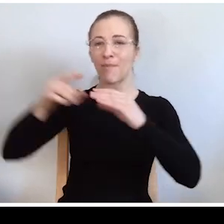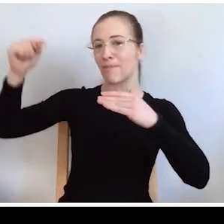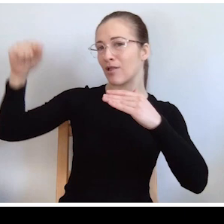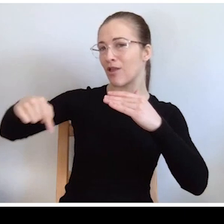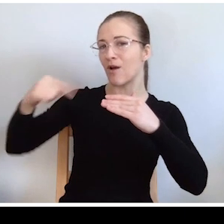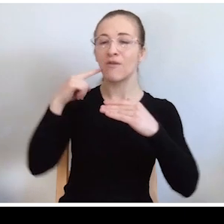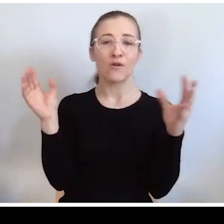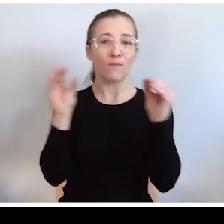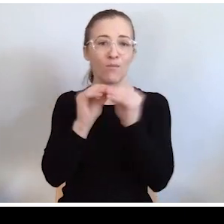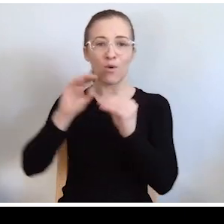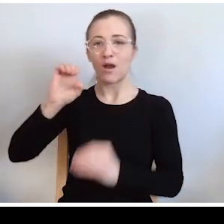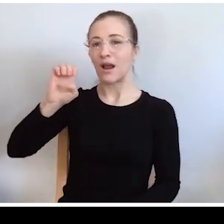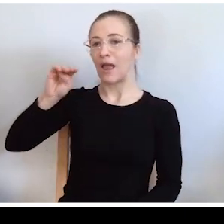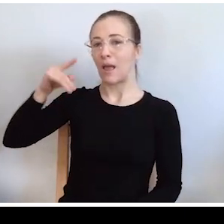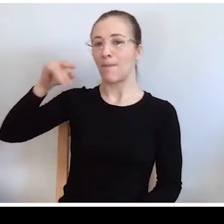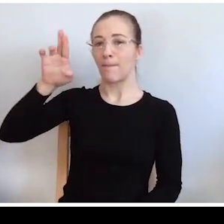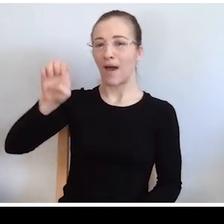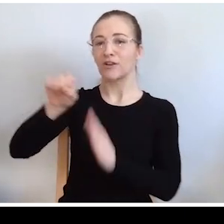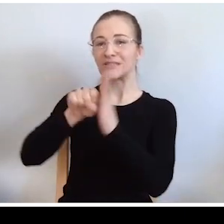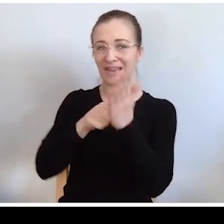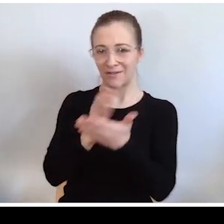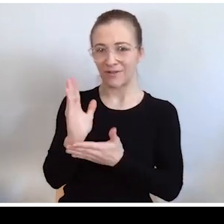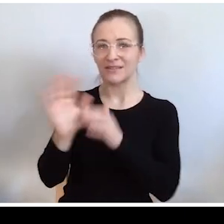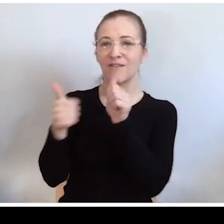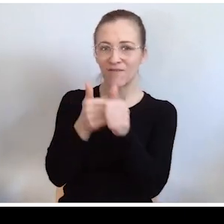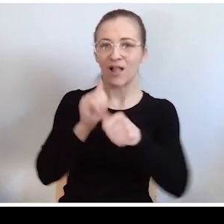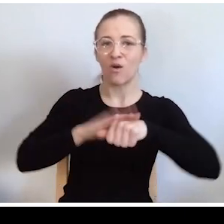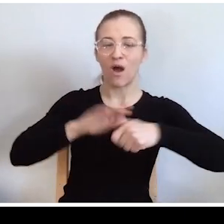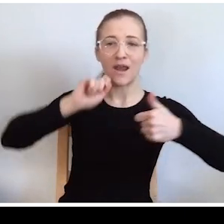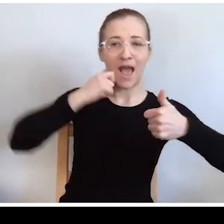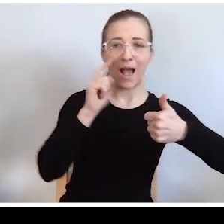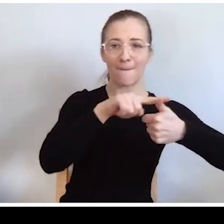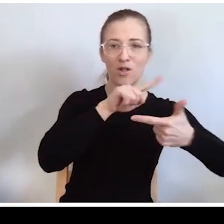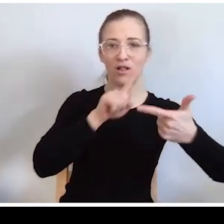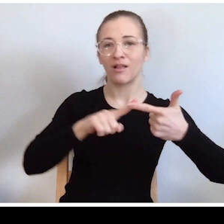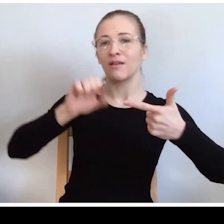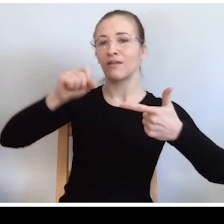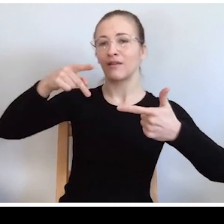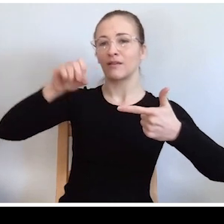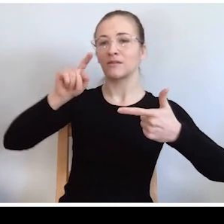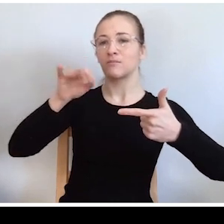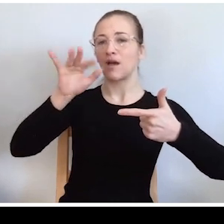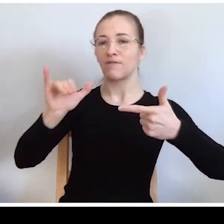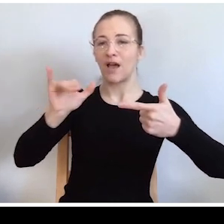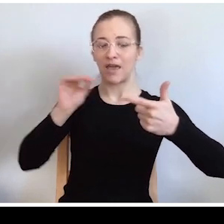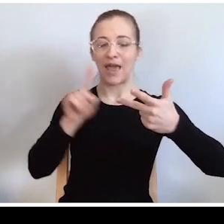For more "Empire State of Rights," follow us on Apple Podcasts, Spotify, and YouTube.